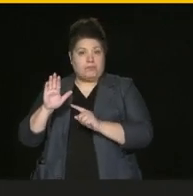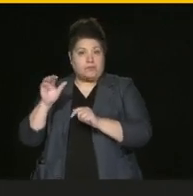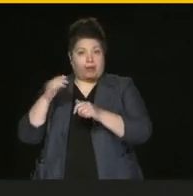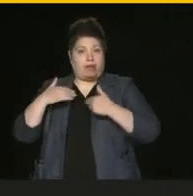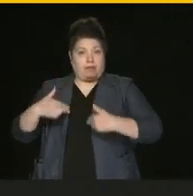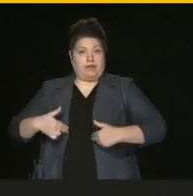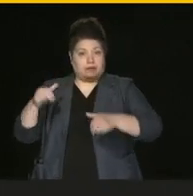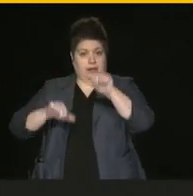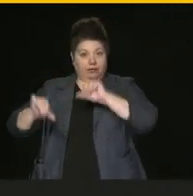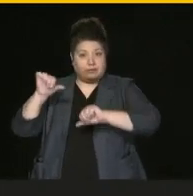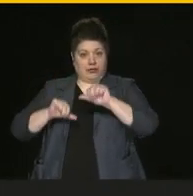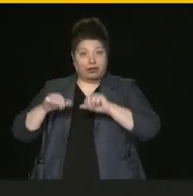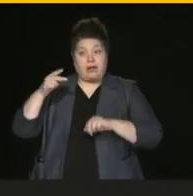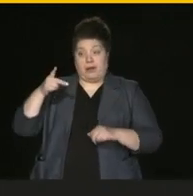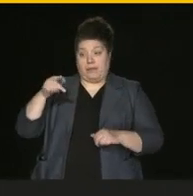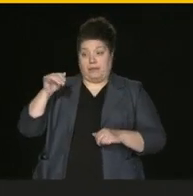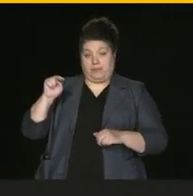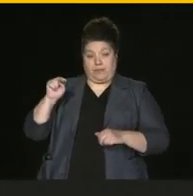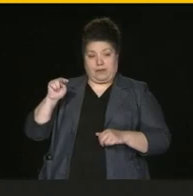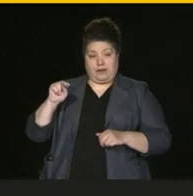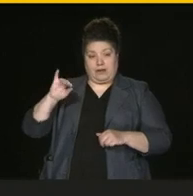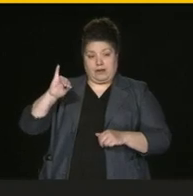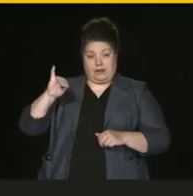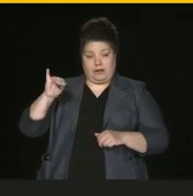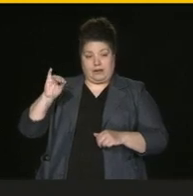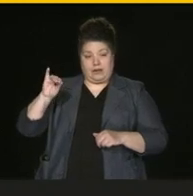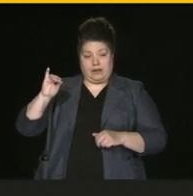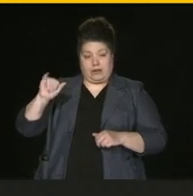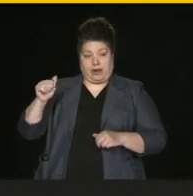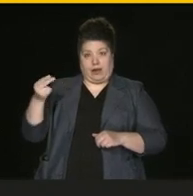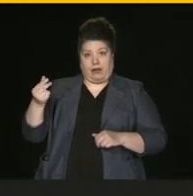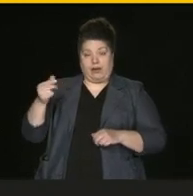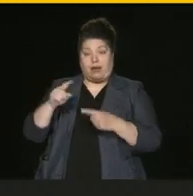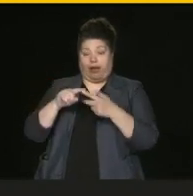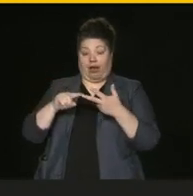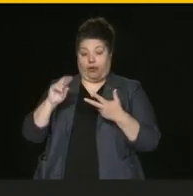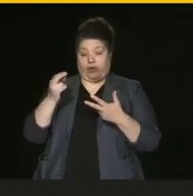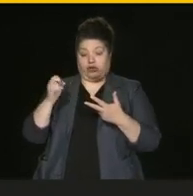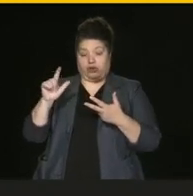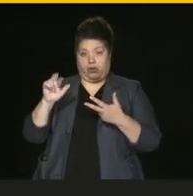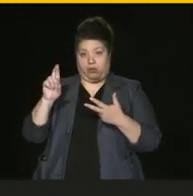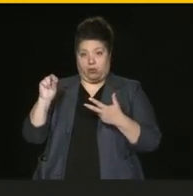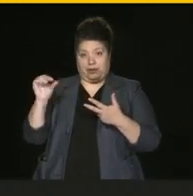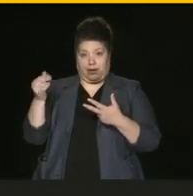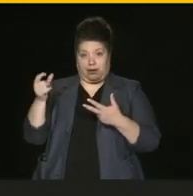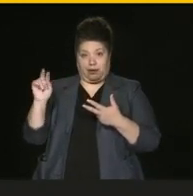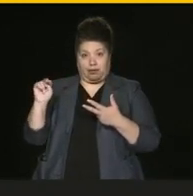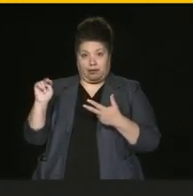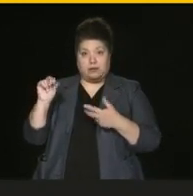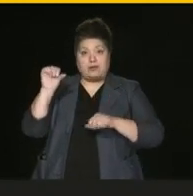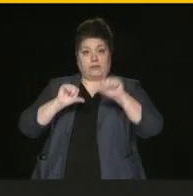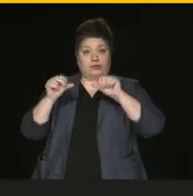SCIENCE DECISION, THE RESEARCH